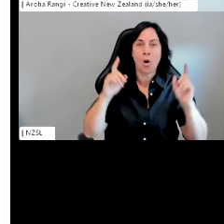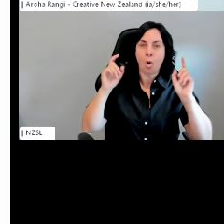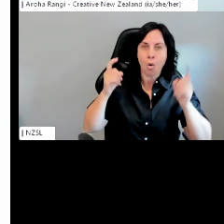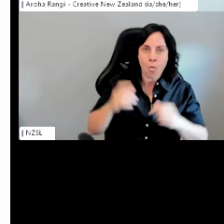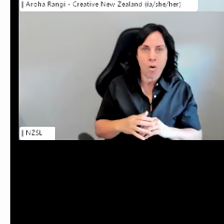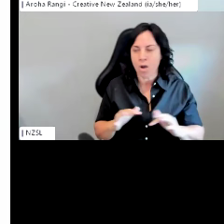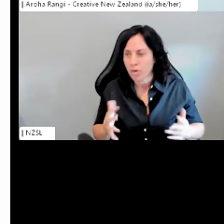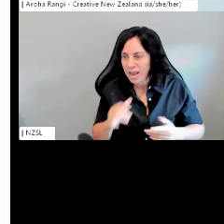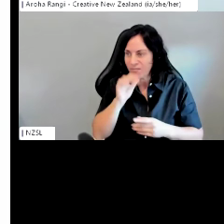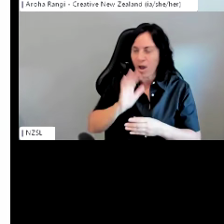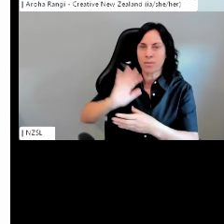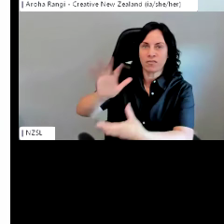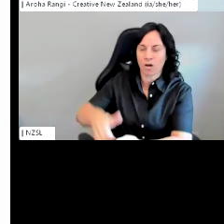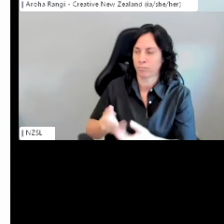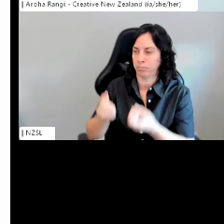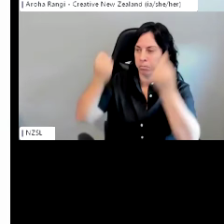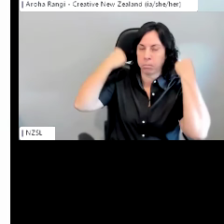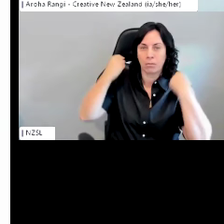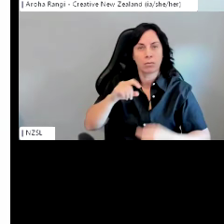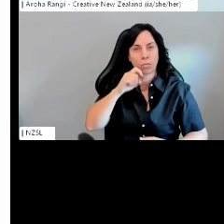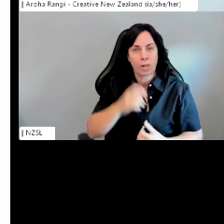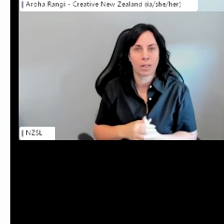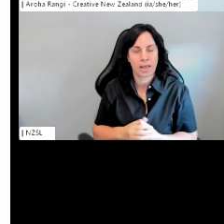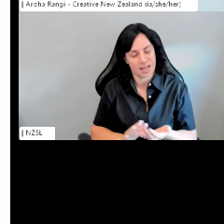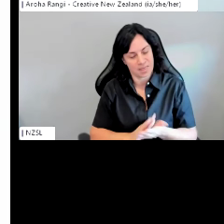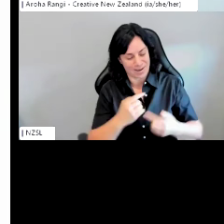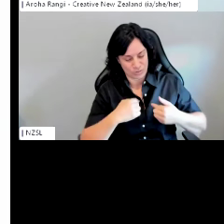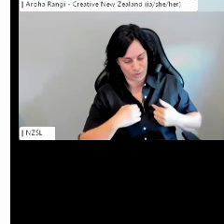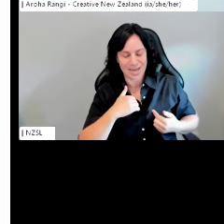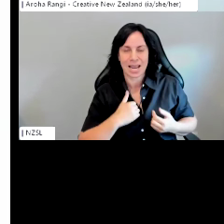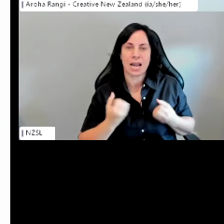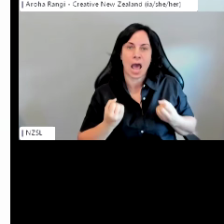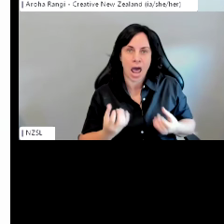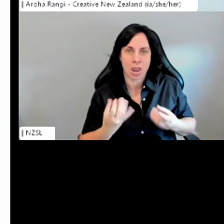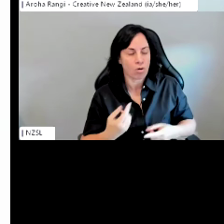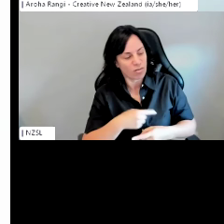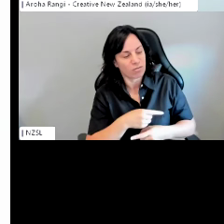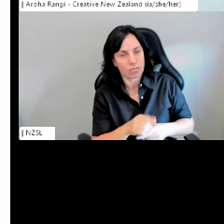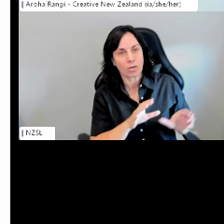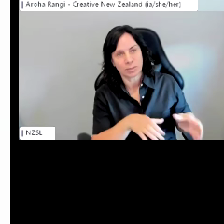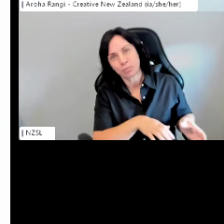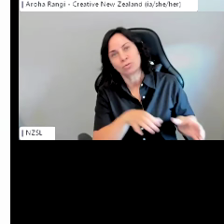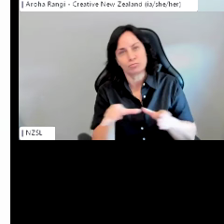depth in some way. So we need a lot of a lot of handholding these people. Um, and again, you know,